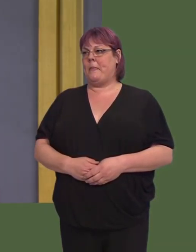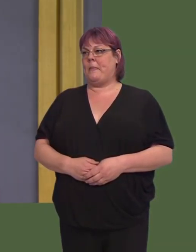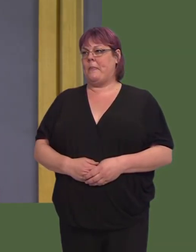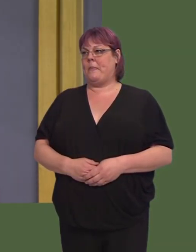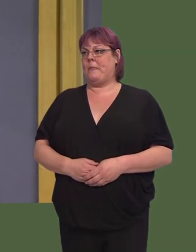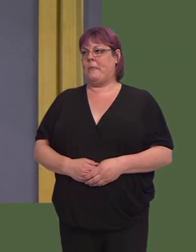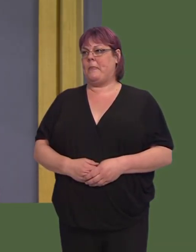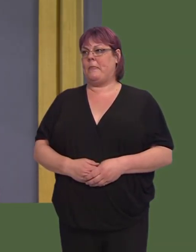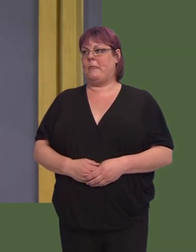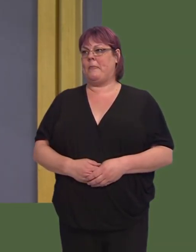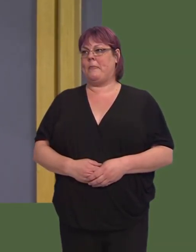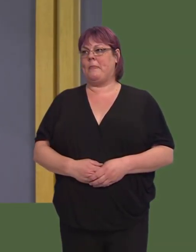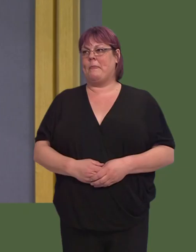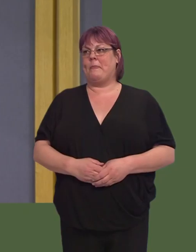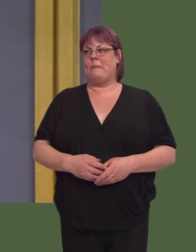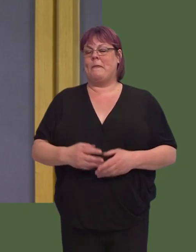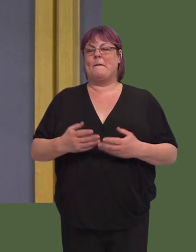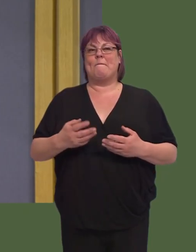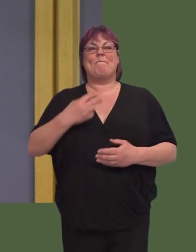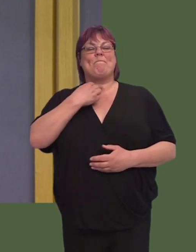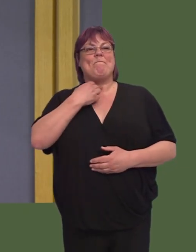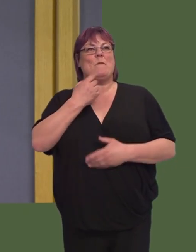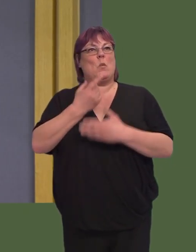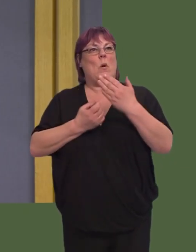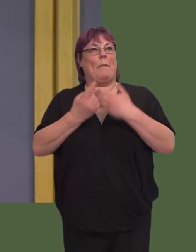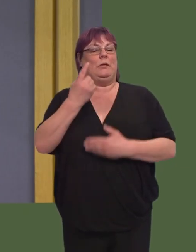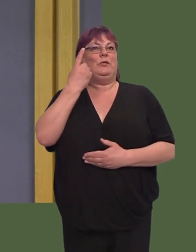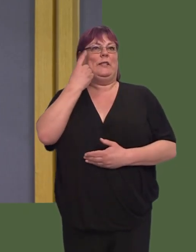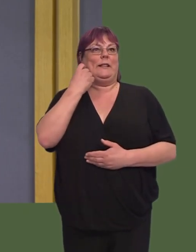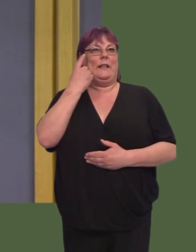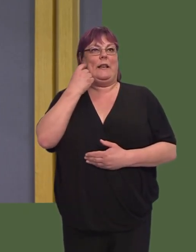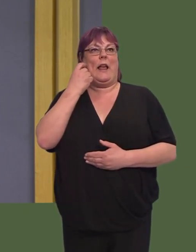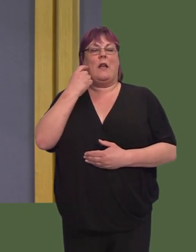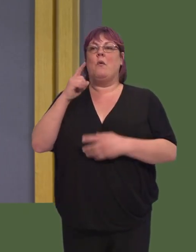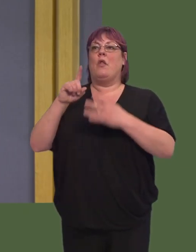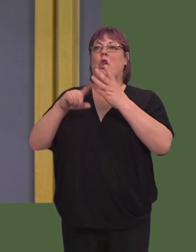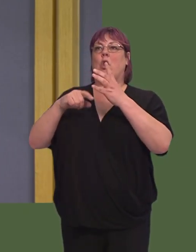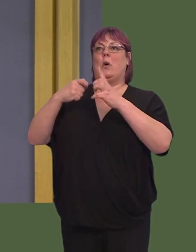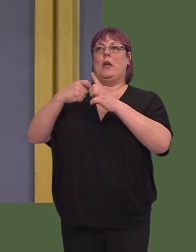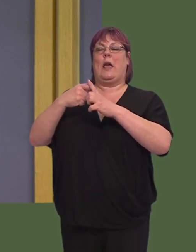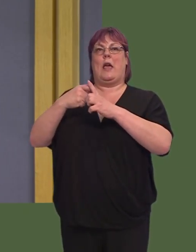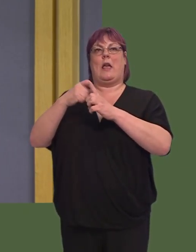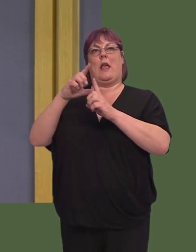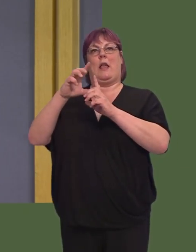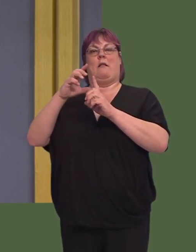the single market that was apparent yesterday in the UK Labour leader's speech on his vision